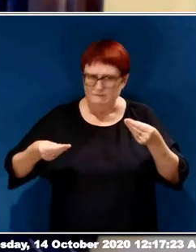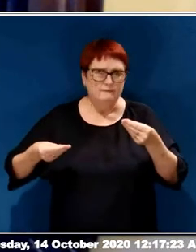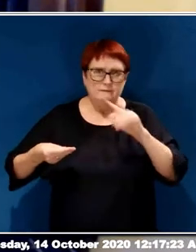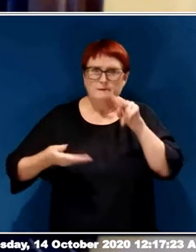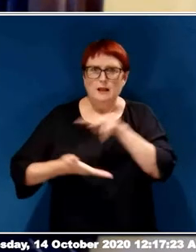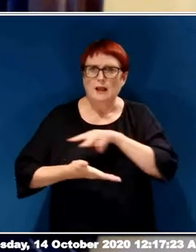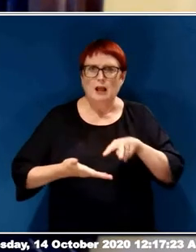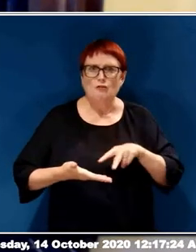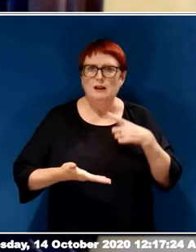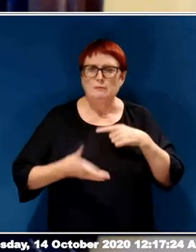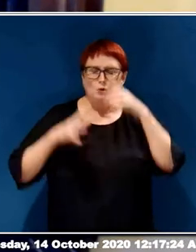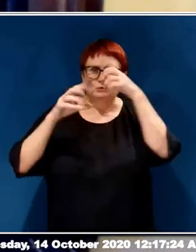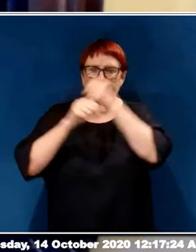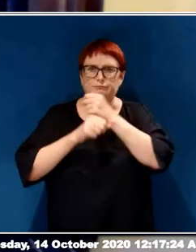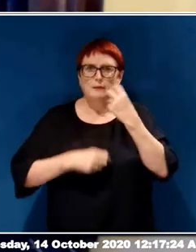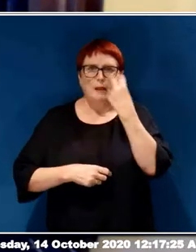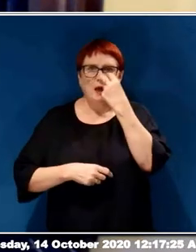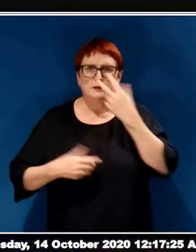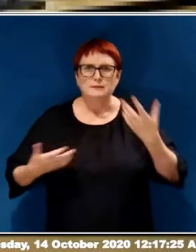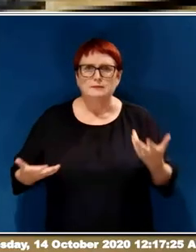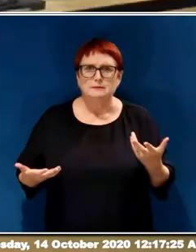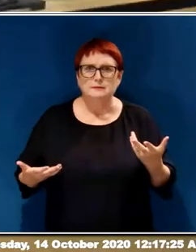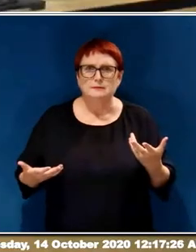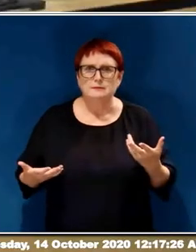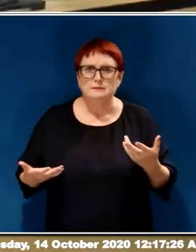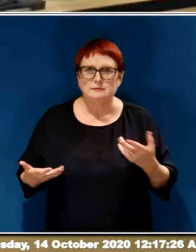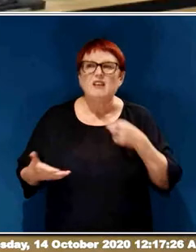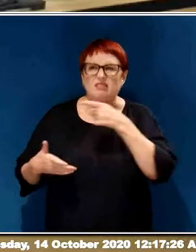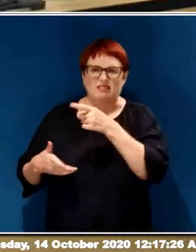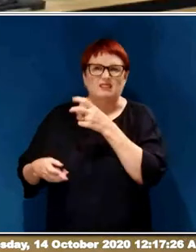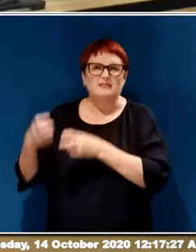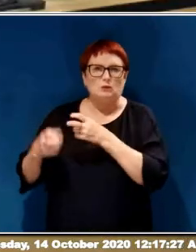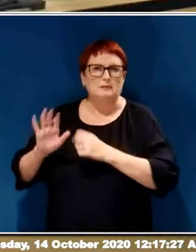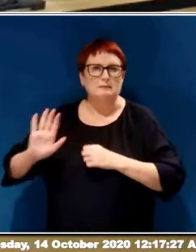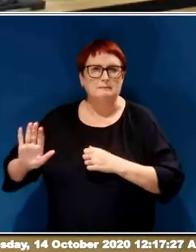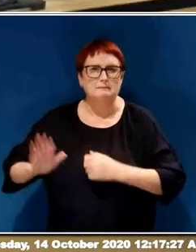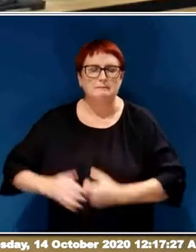So let's turn to the concept of adjustment.